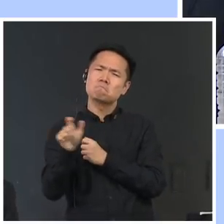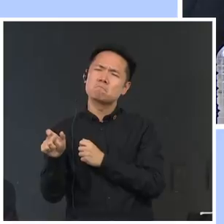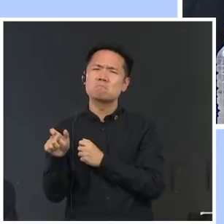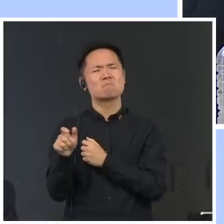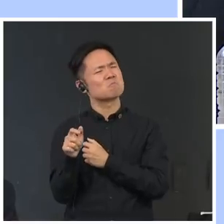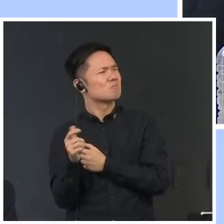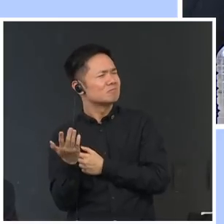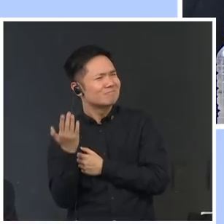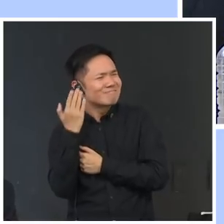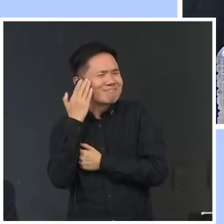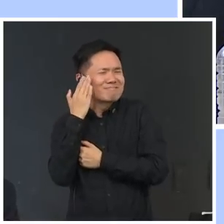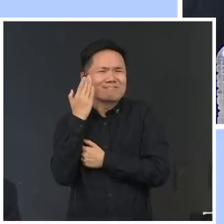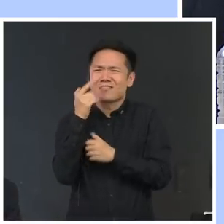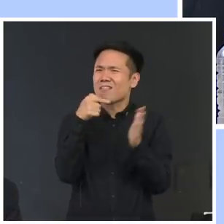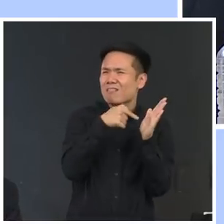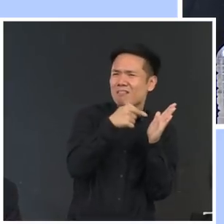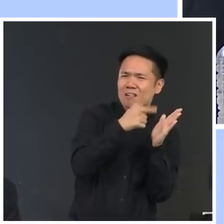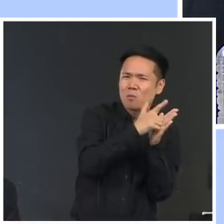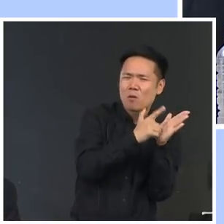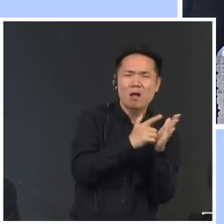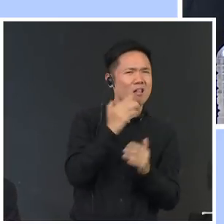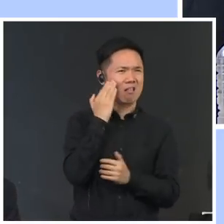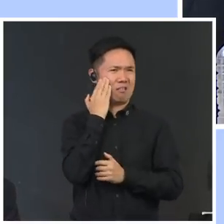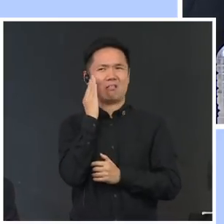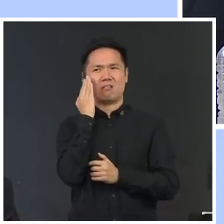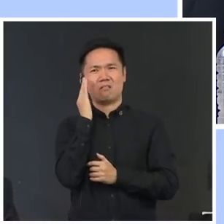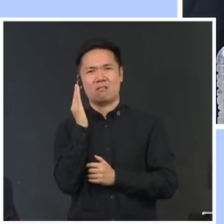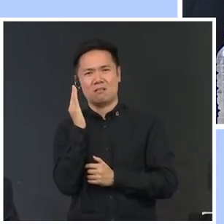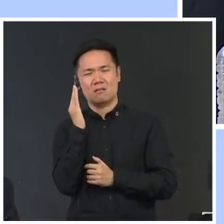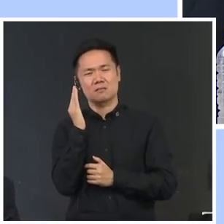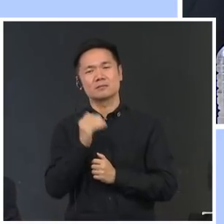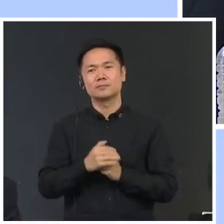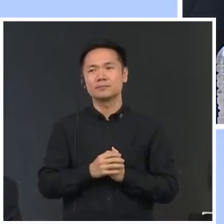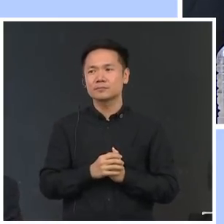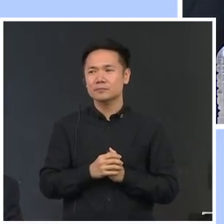from there onwards the good word spread. Nationwide expansion began.